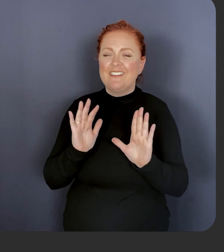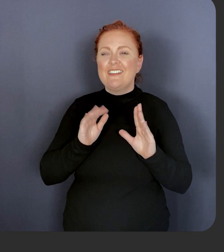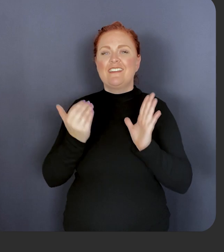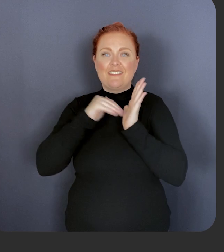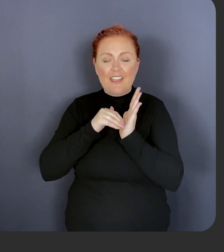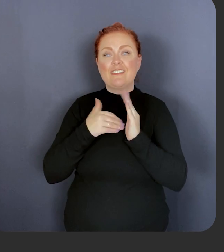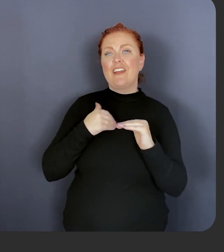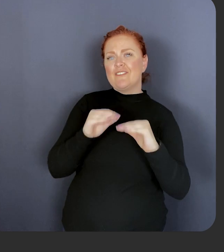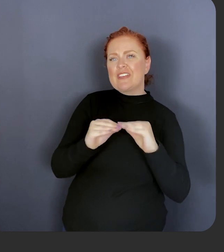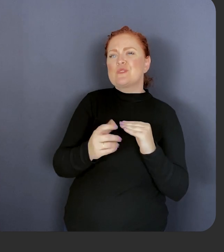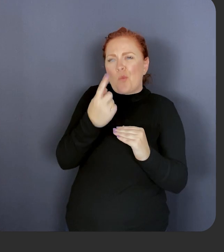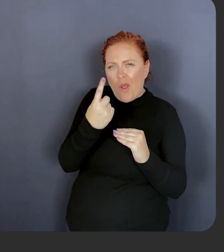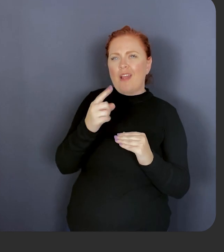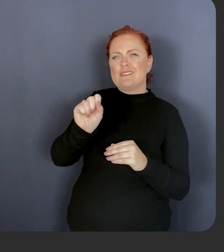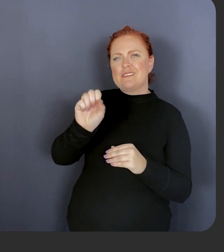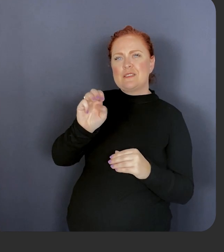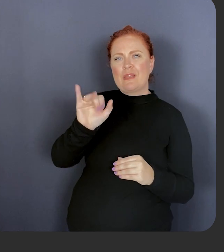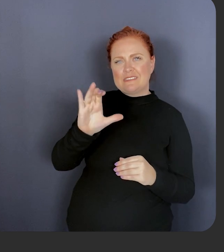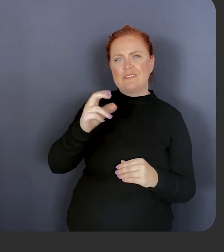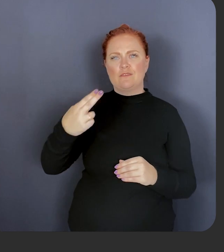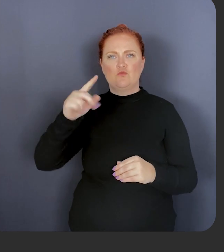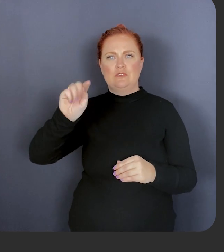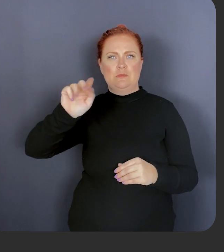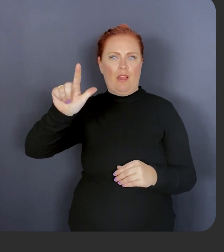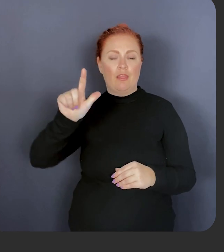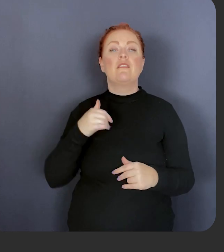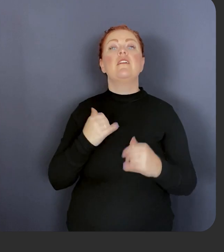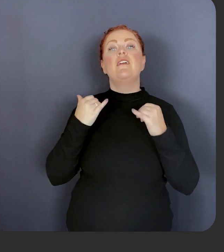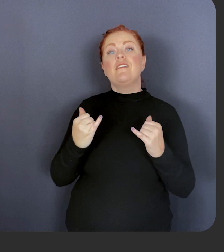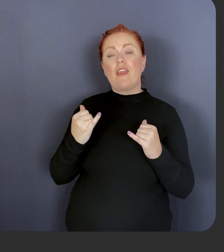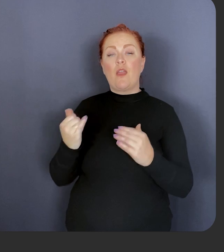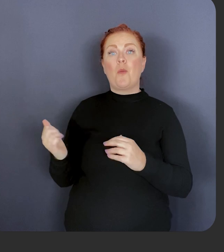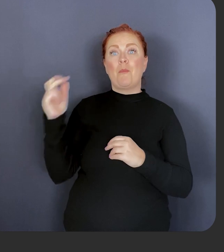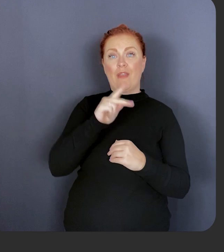because, again, we fixed that semantic HTML thing. Now, if we go back here, we're going